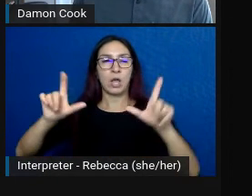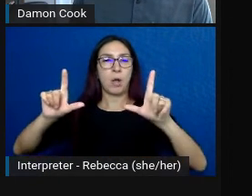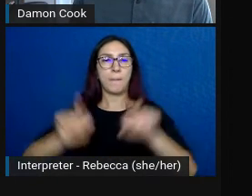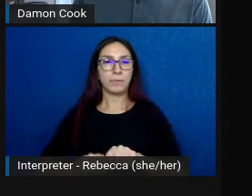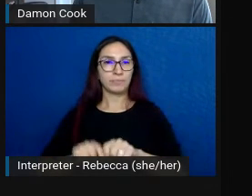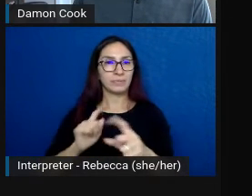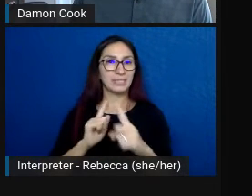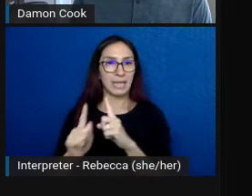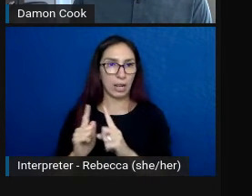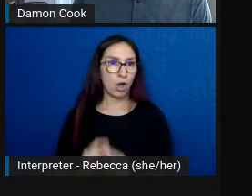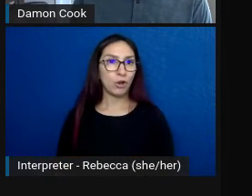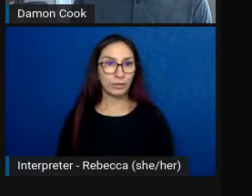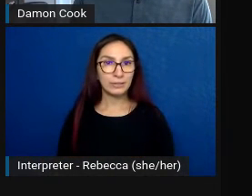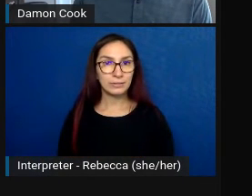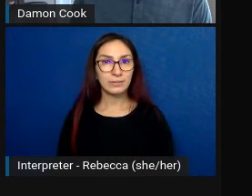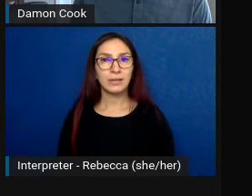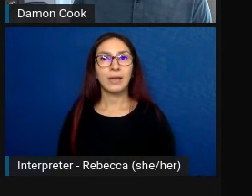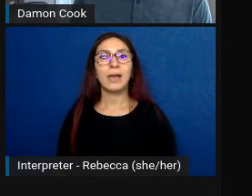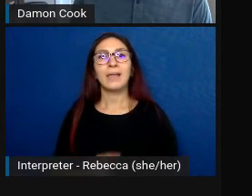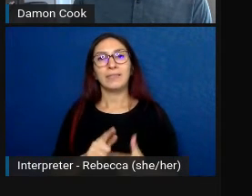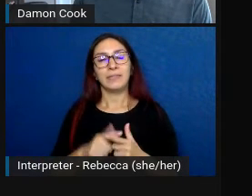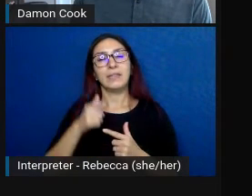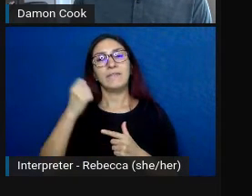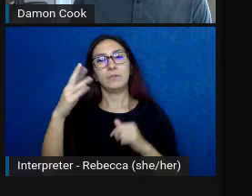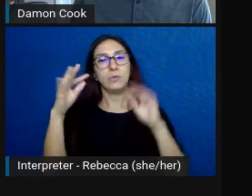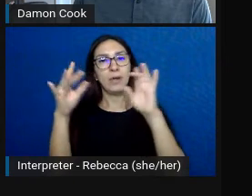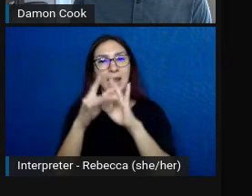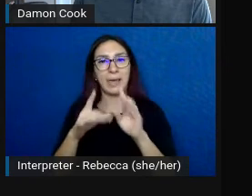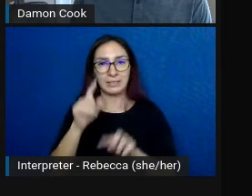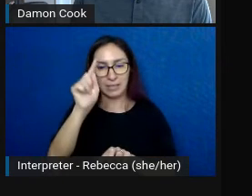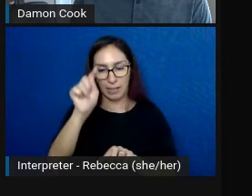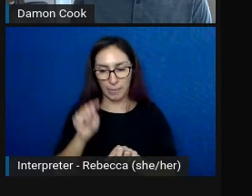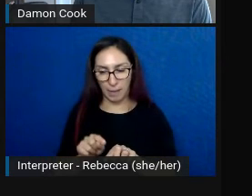Then there are a few links at the bottom to user agreement